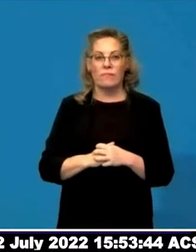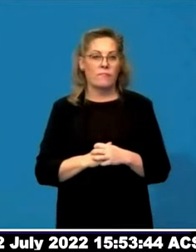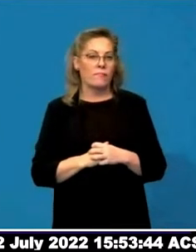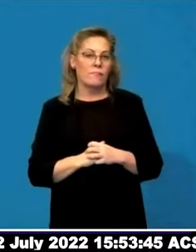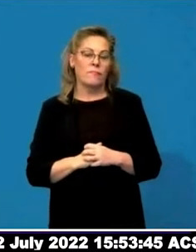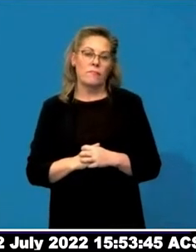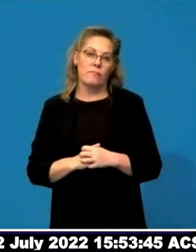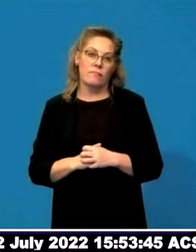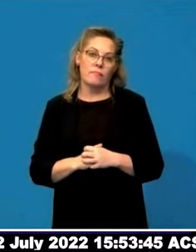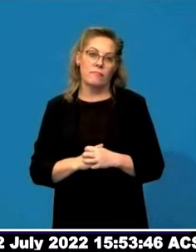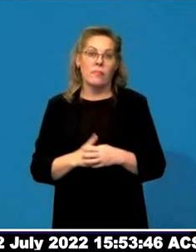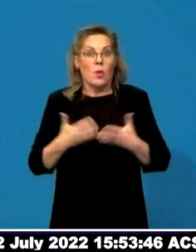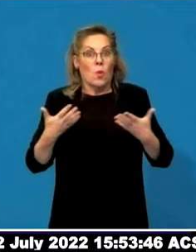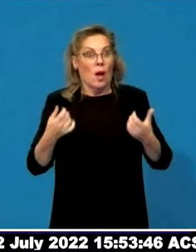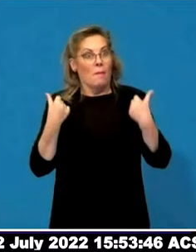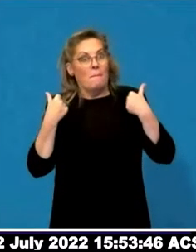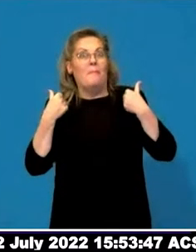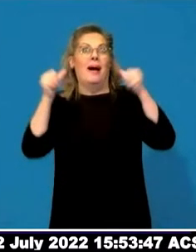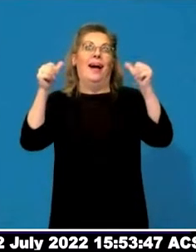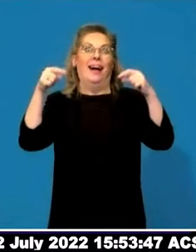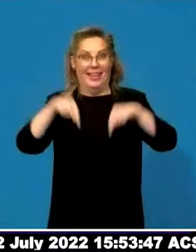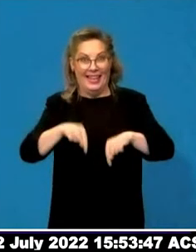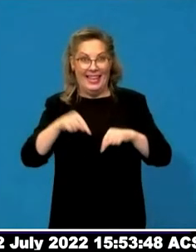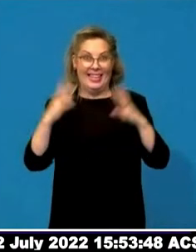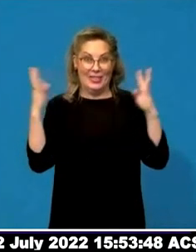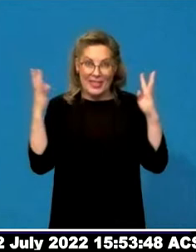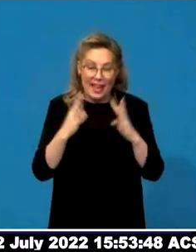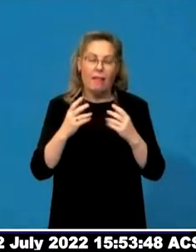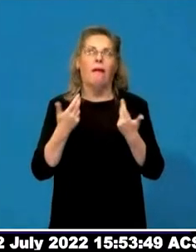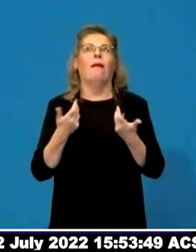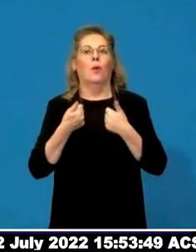But we're here today, all together, so we will continue.